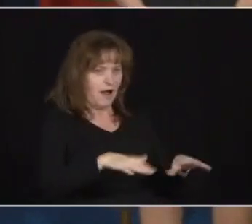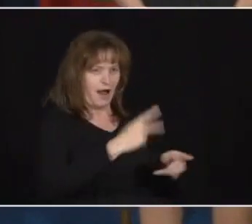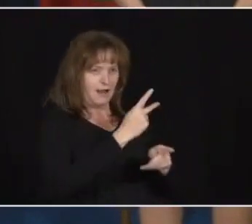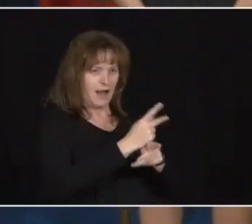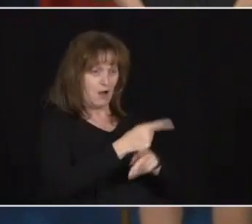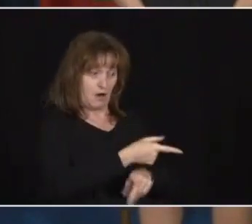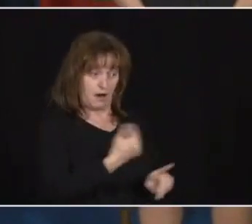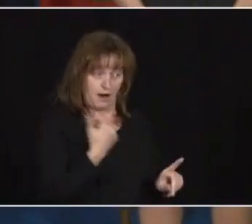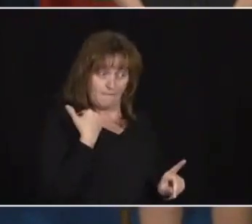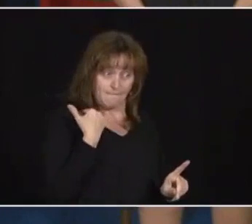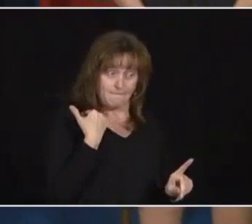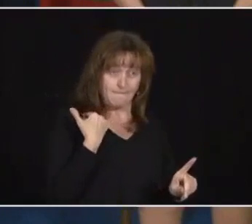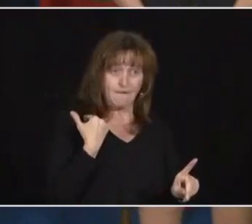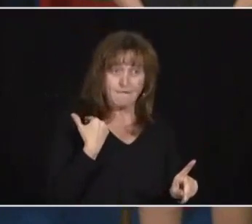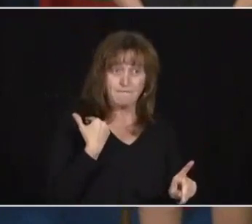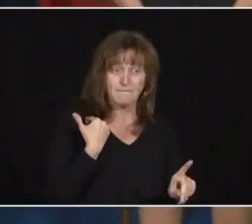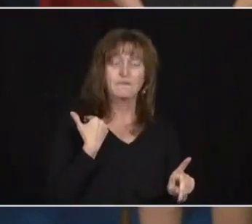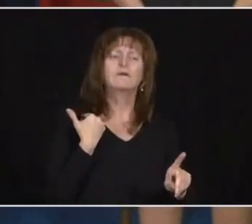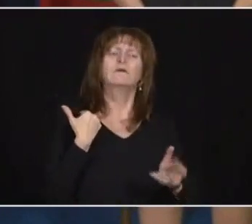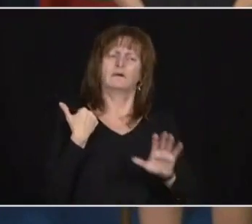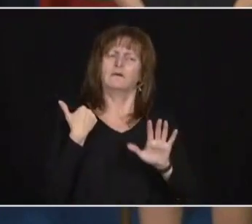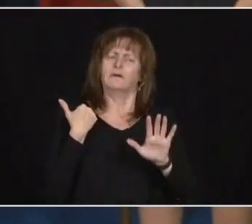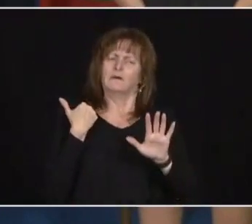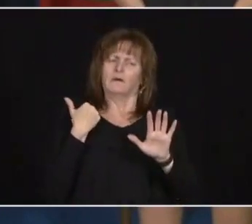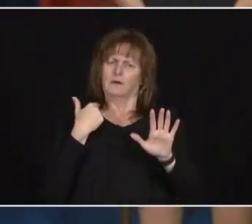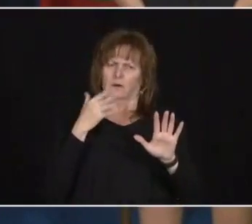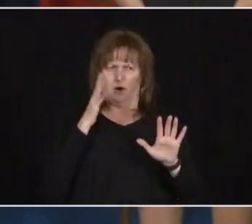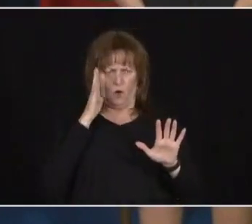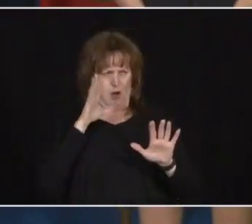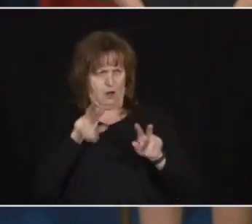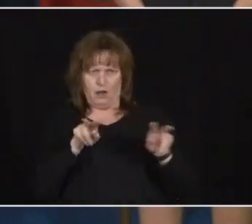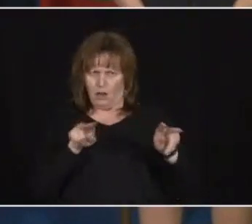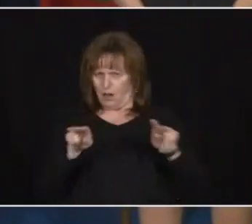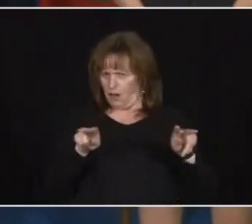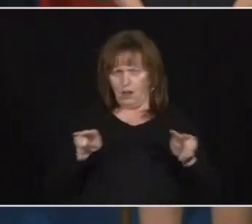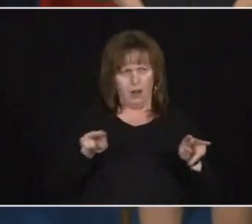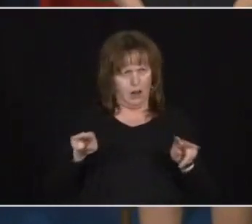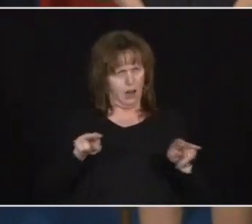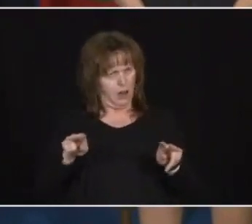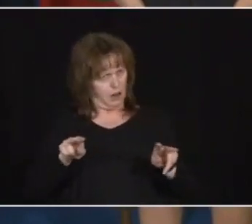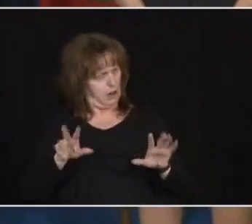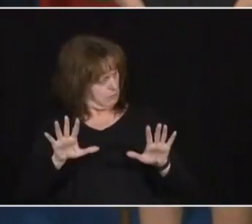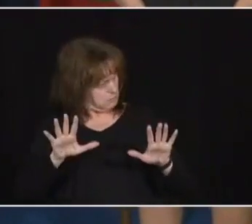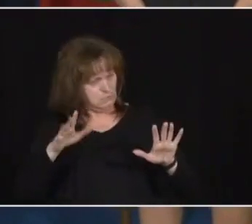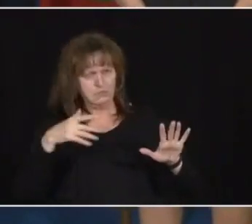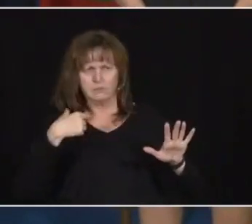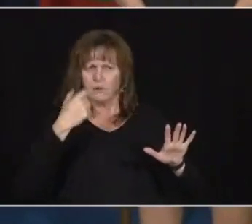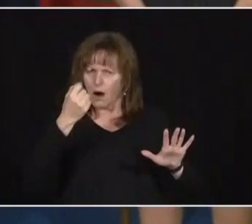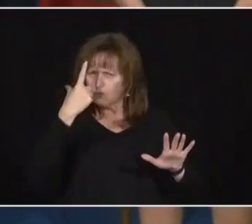Minister Phillips. That will help guide us forward. But we definitely appreciate the importance of the economy.